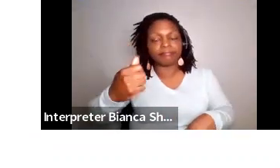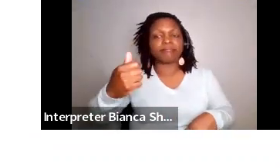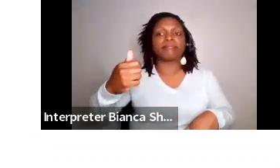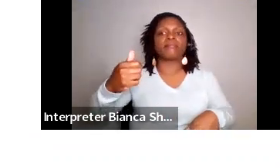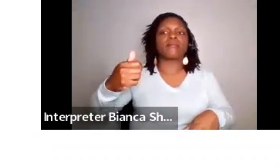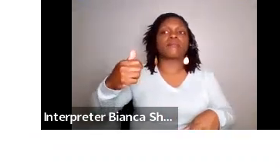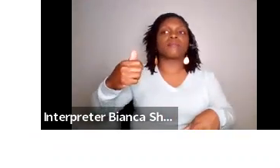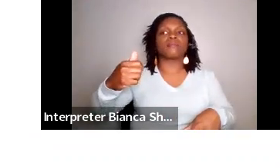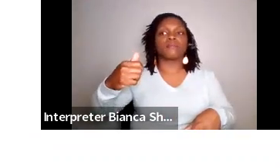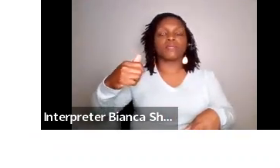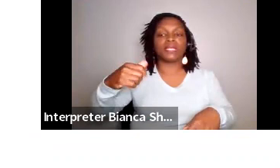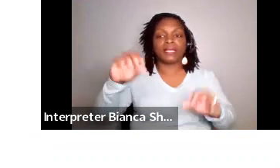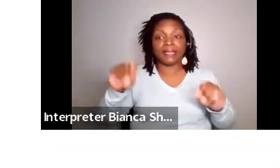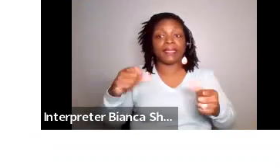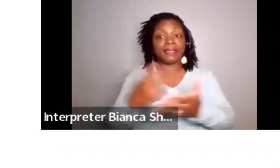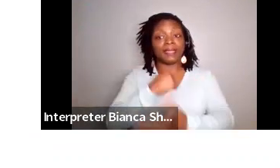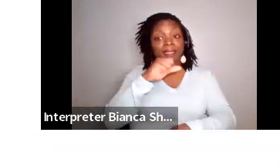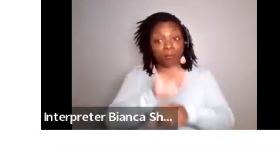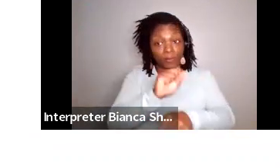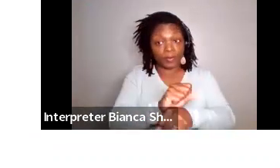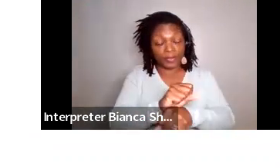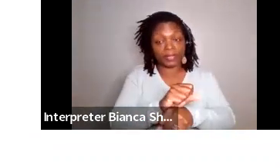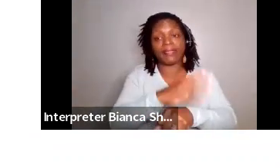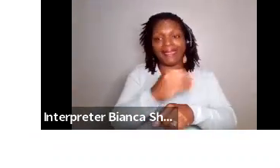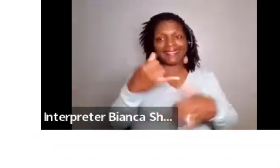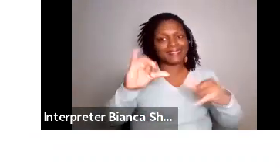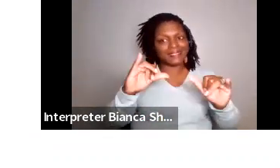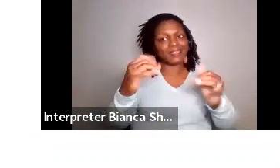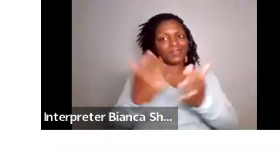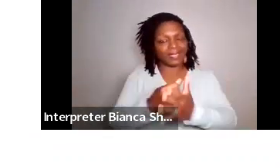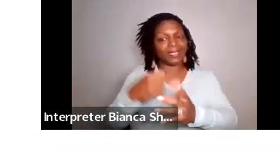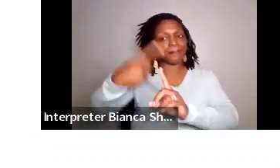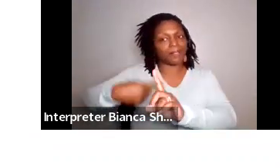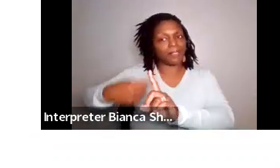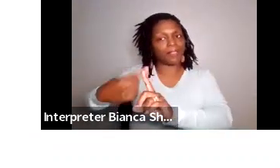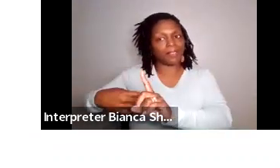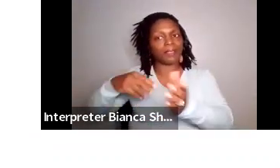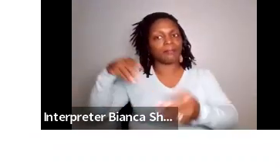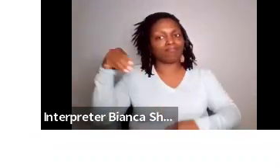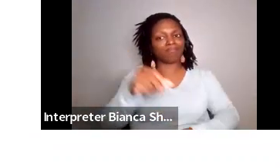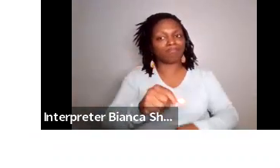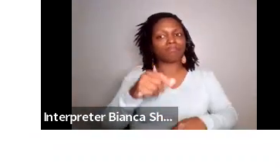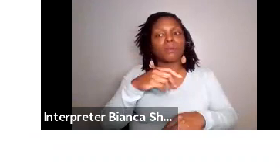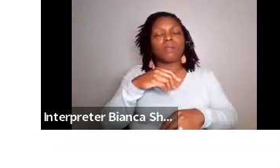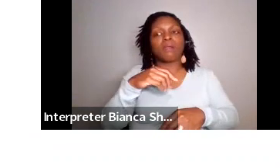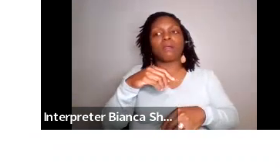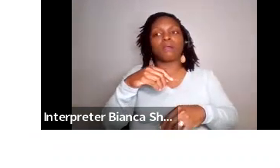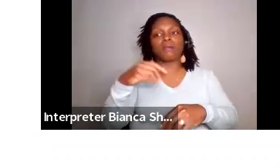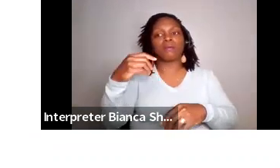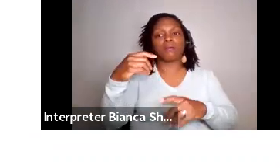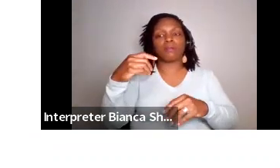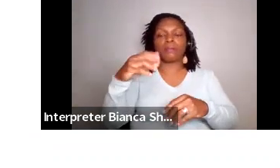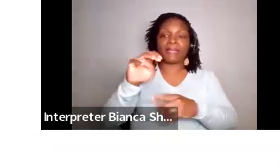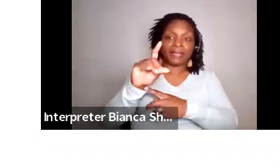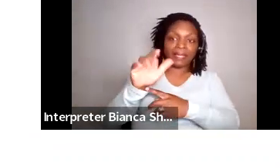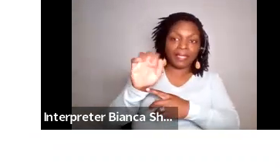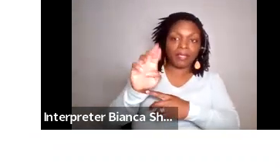Ssi to work, and maybe still receive monthly payments, and also either Medicare or Medicaid.